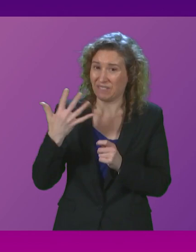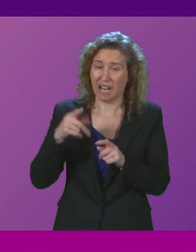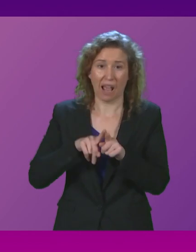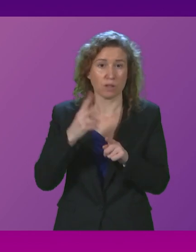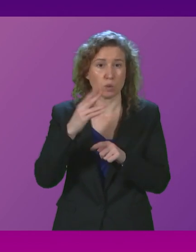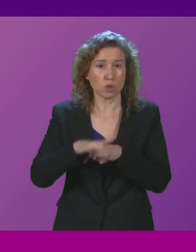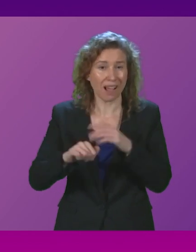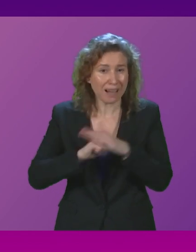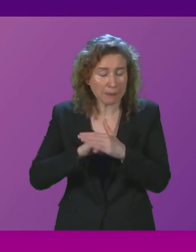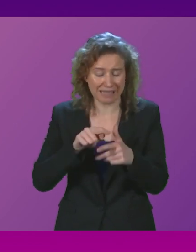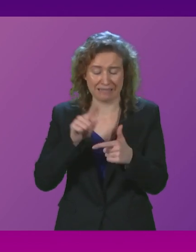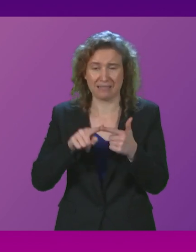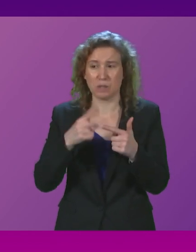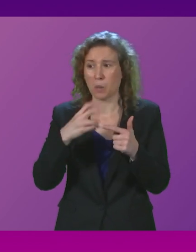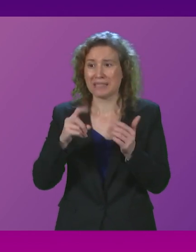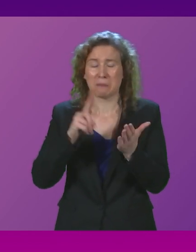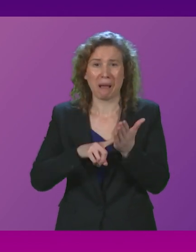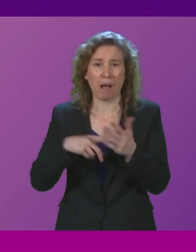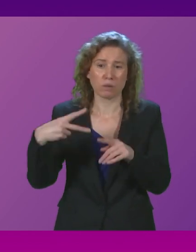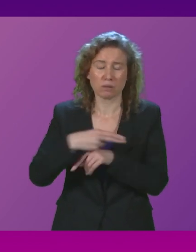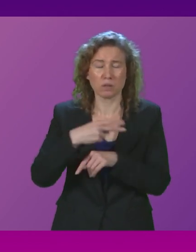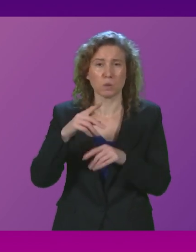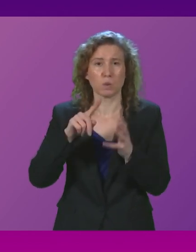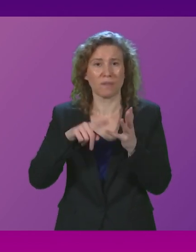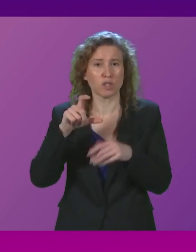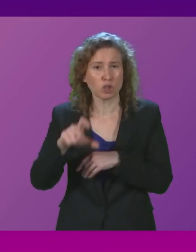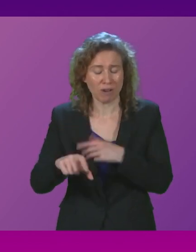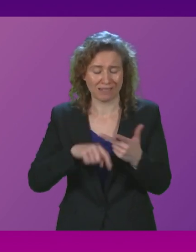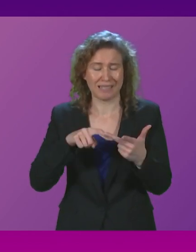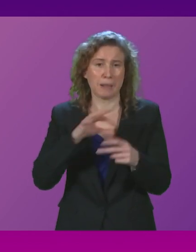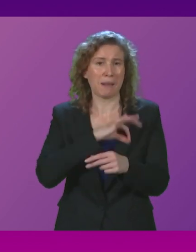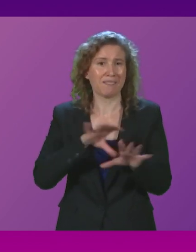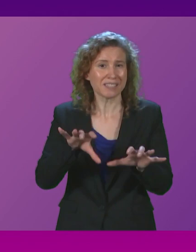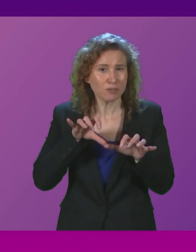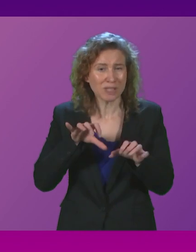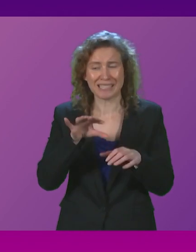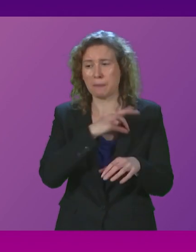limit, the £20 cut to universal credit, the benefit freeze and the benefit cap, that would